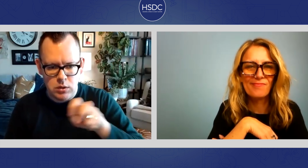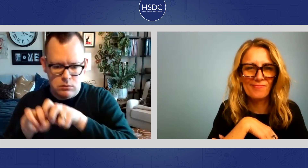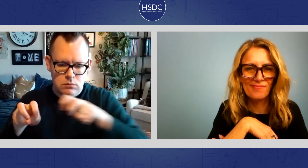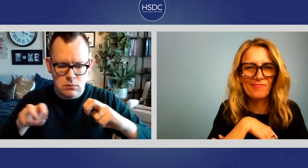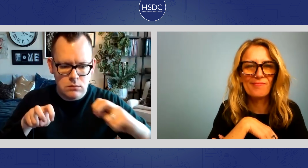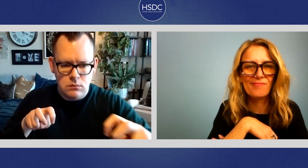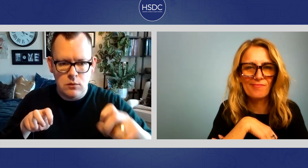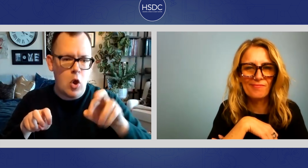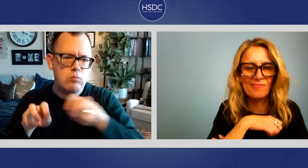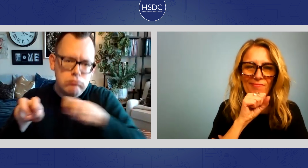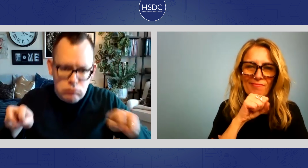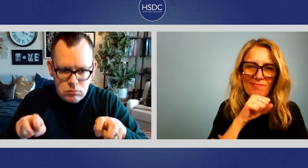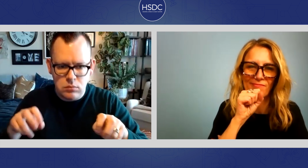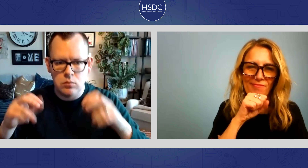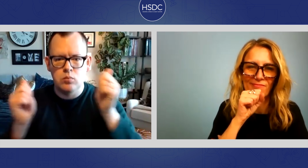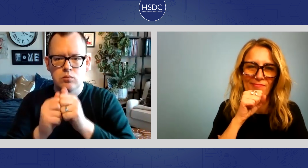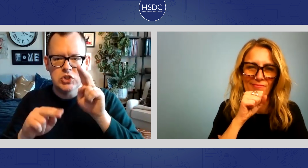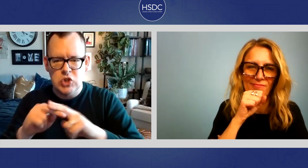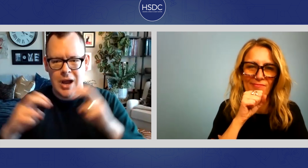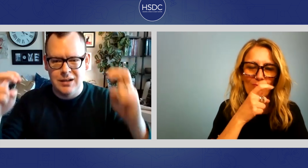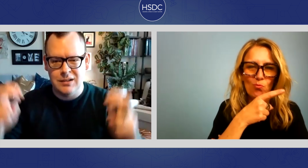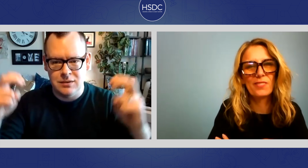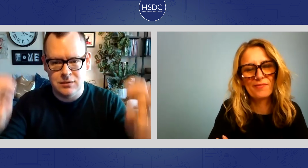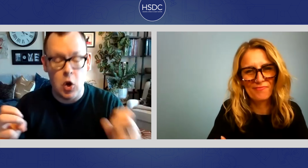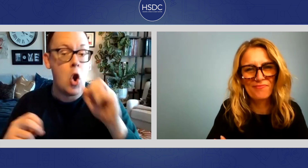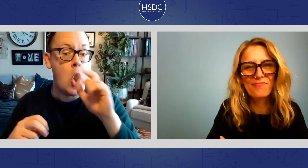a wrap-around sectional. Alternatively, a sofa on one end and then some chairs,